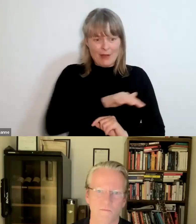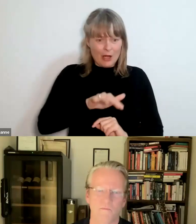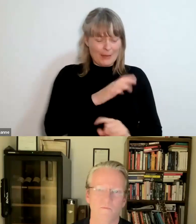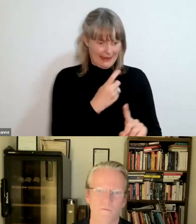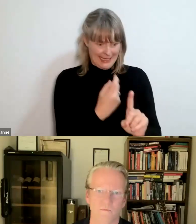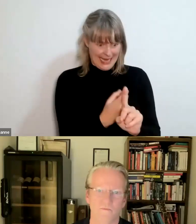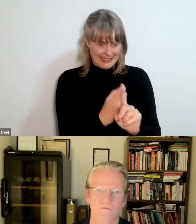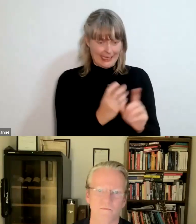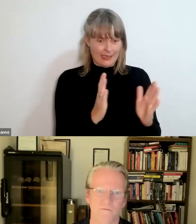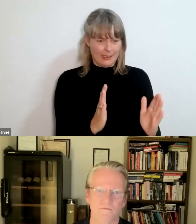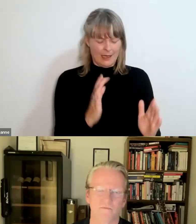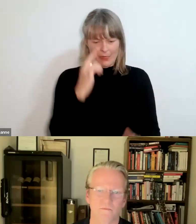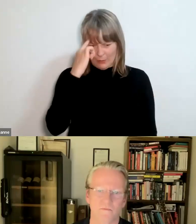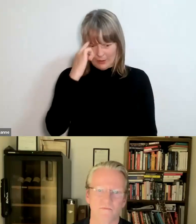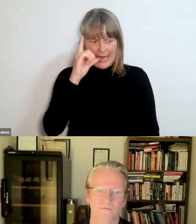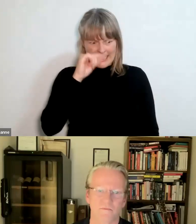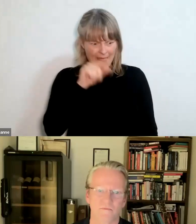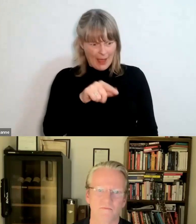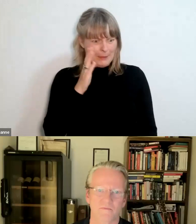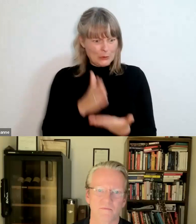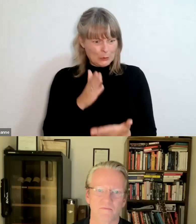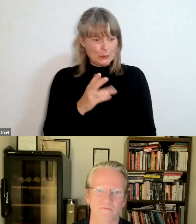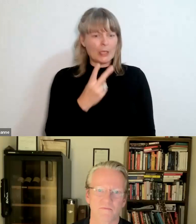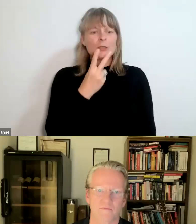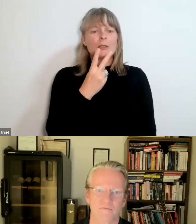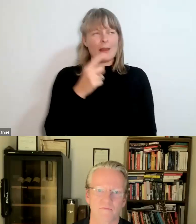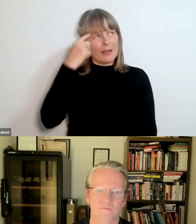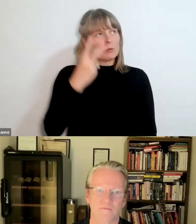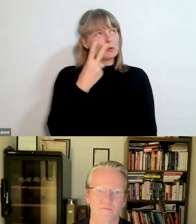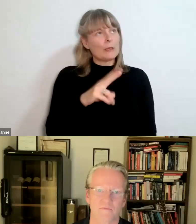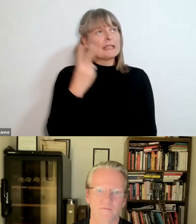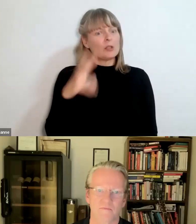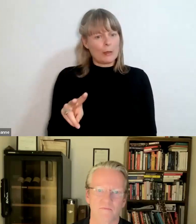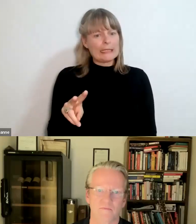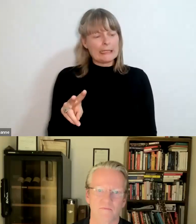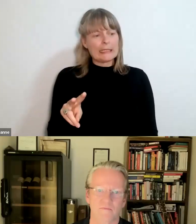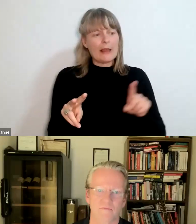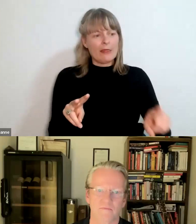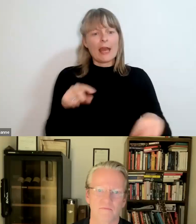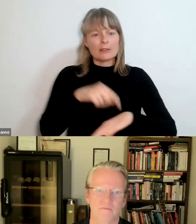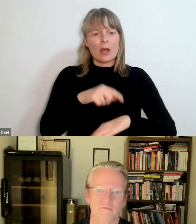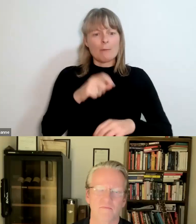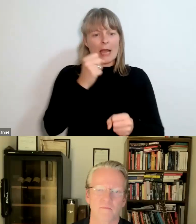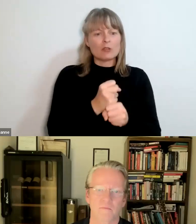environment as I had, many decades ago, and I thought could this be true? Would this be true that in 2020,